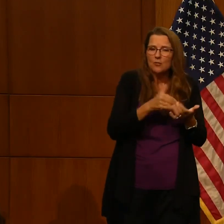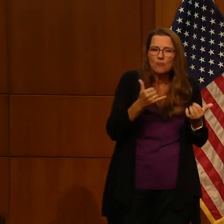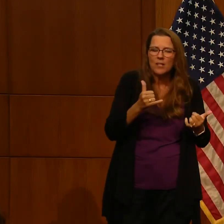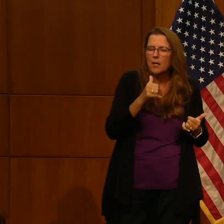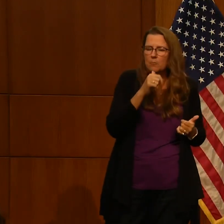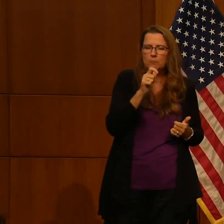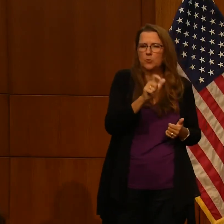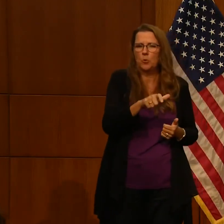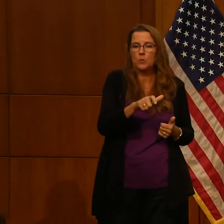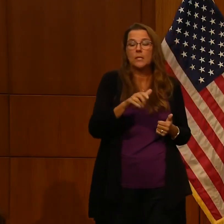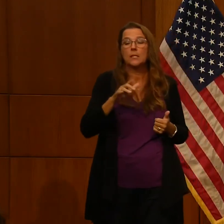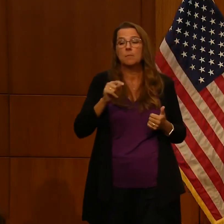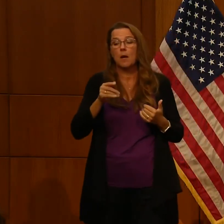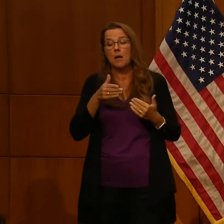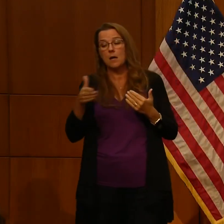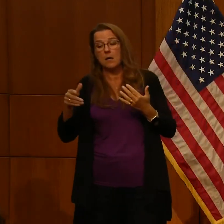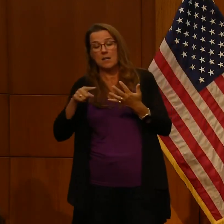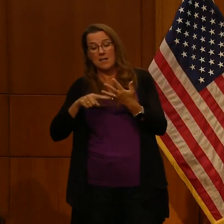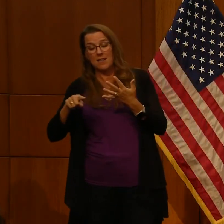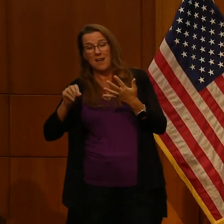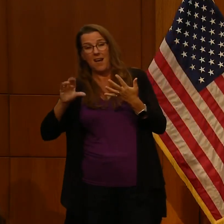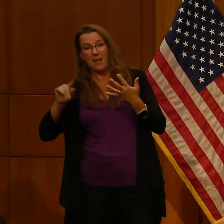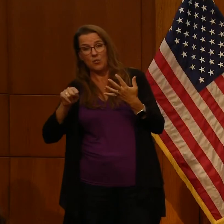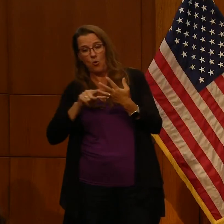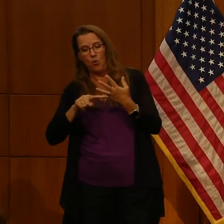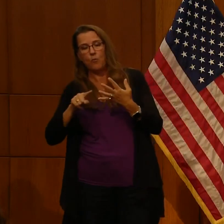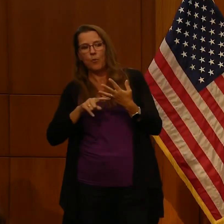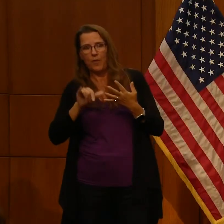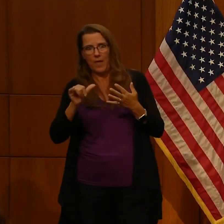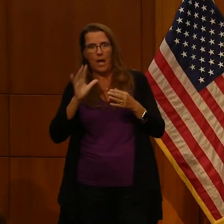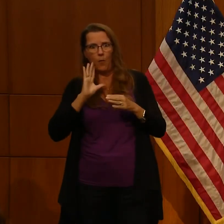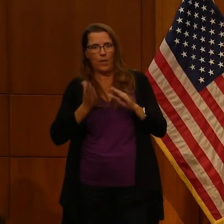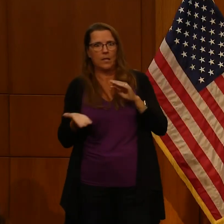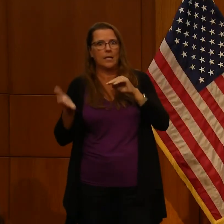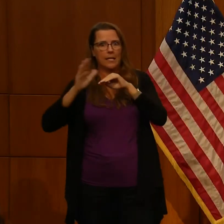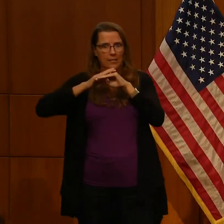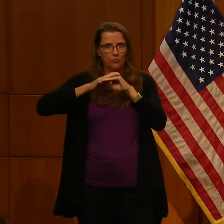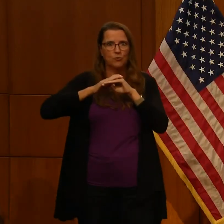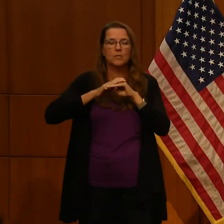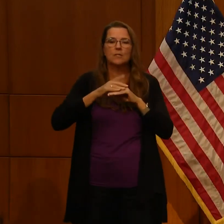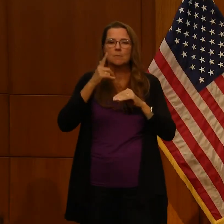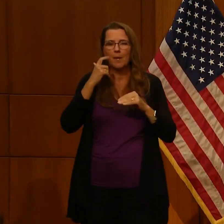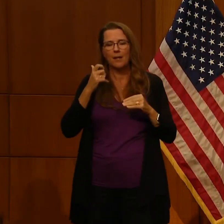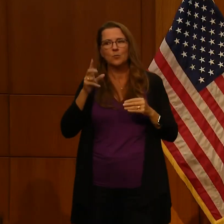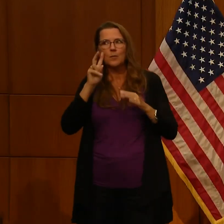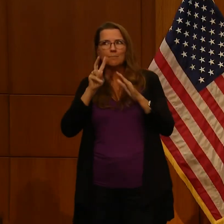THESE LARGE SCALE VACCINATION CENTERS. AS WE GET TOWARDS THE